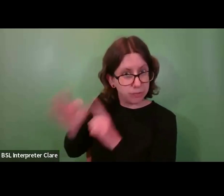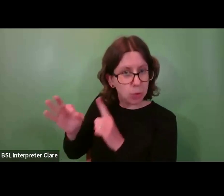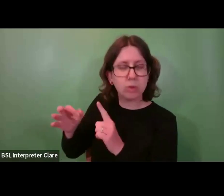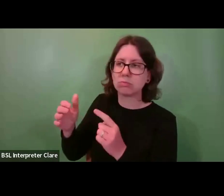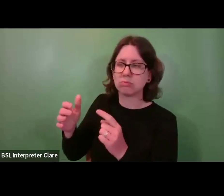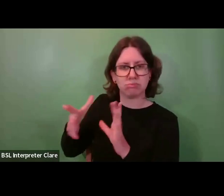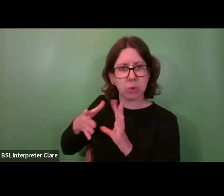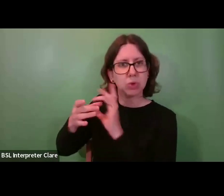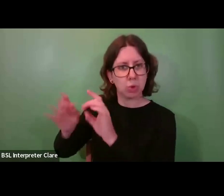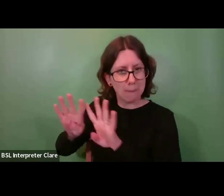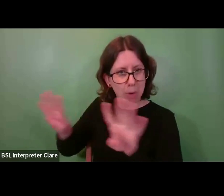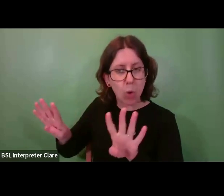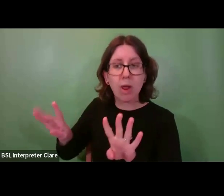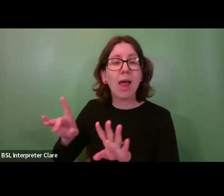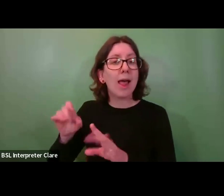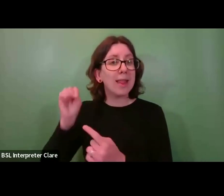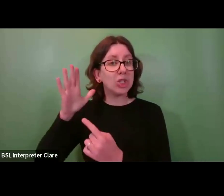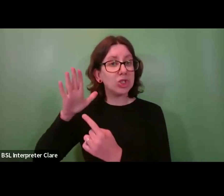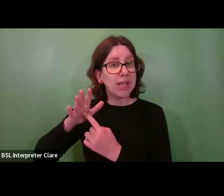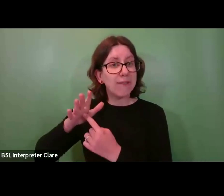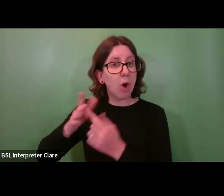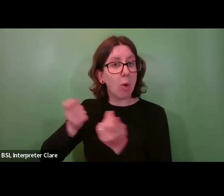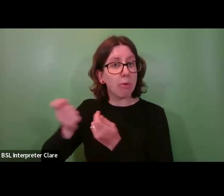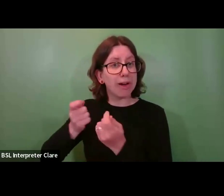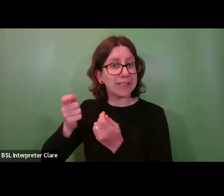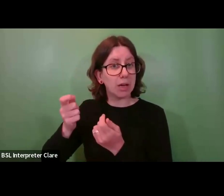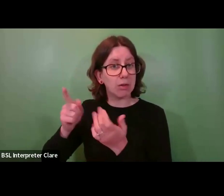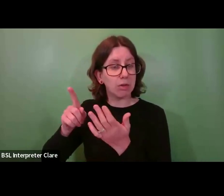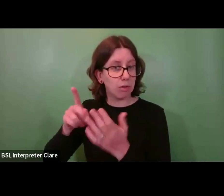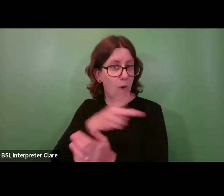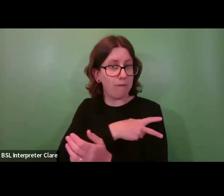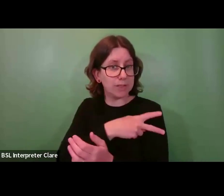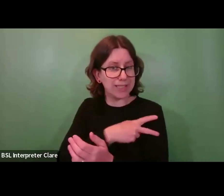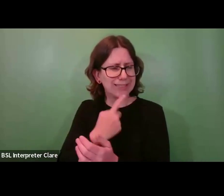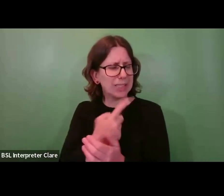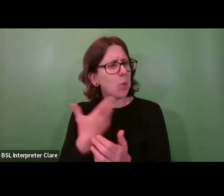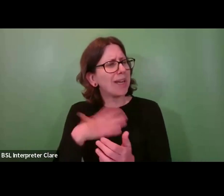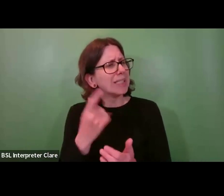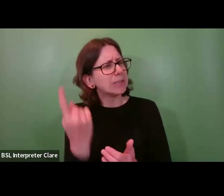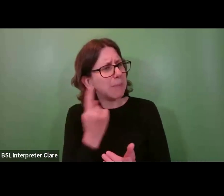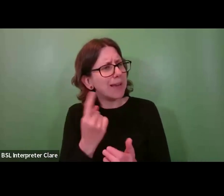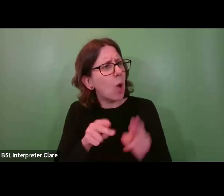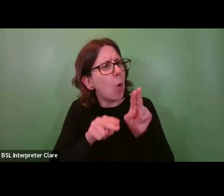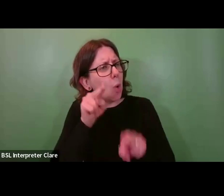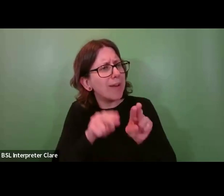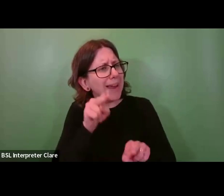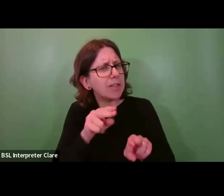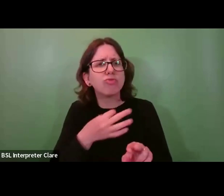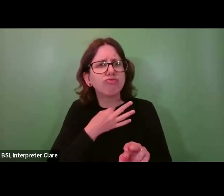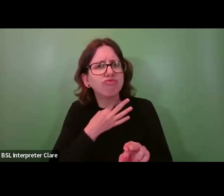remember the chief operating officer saying to me, "We need somebody to be on the audit and risk committee, and would you like to volunteer?" And I was like,